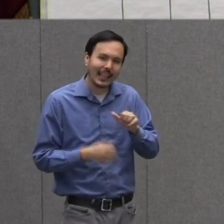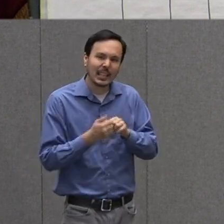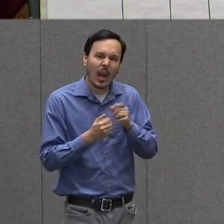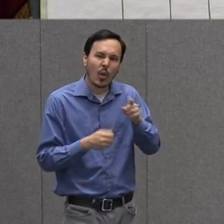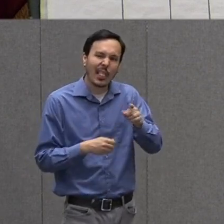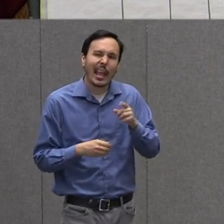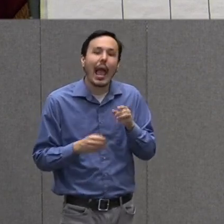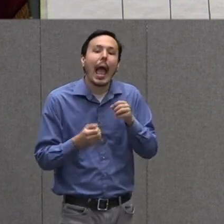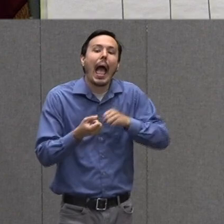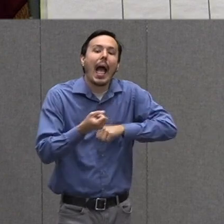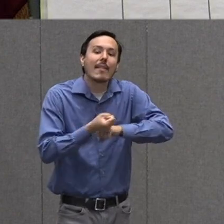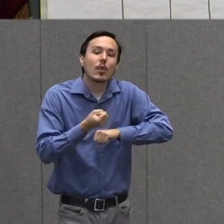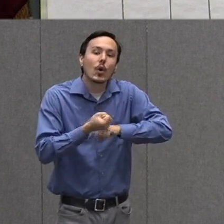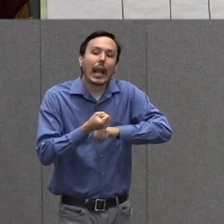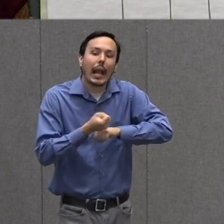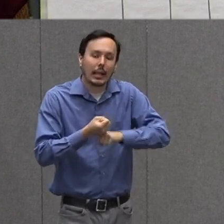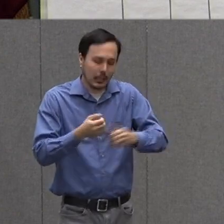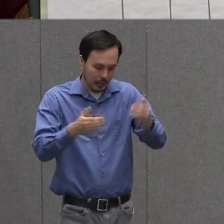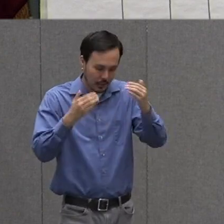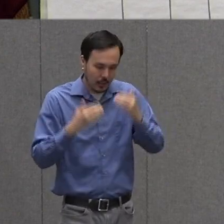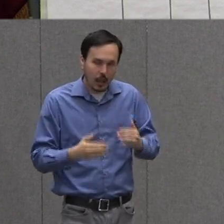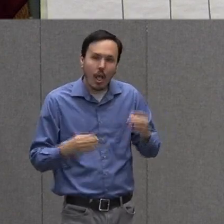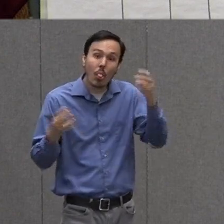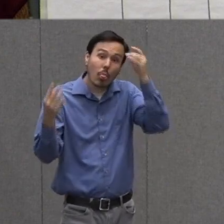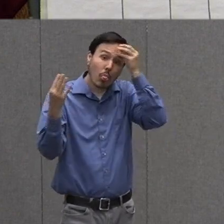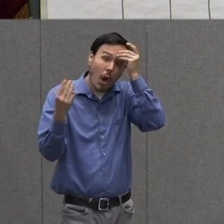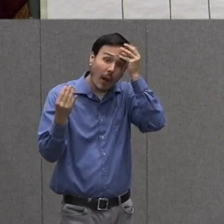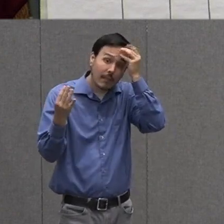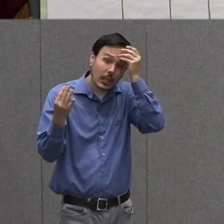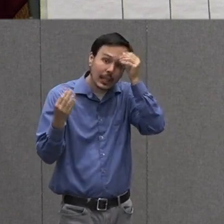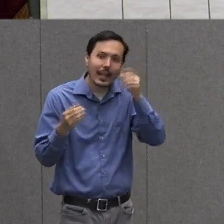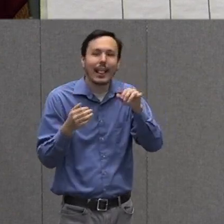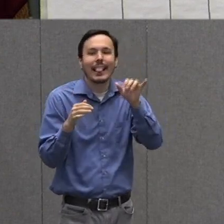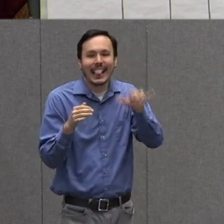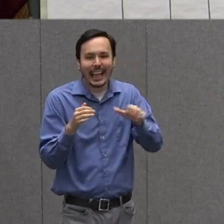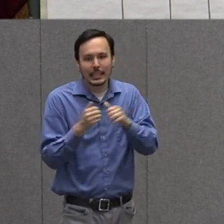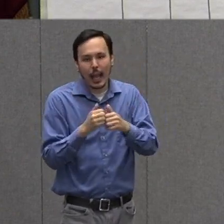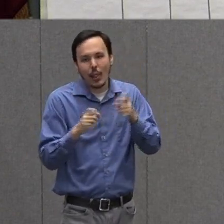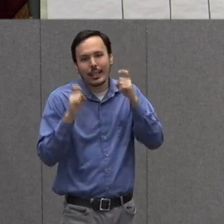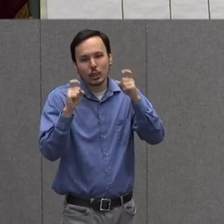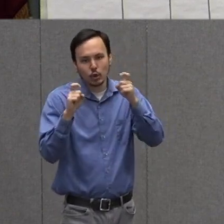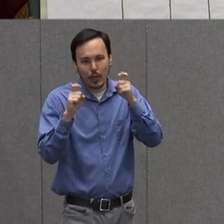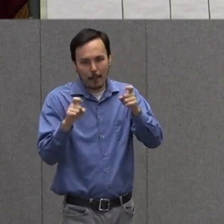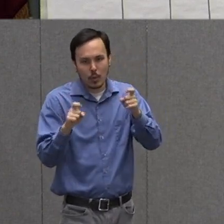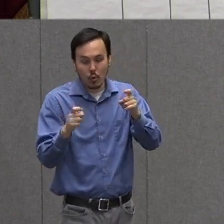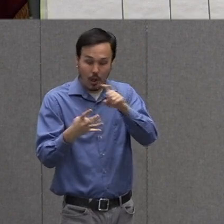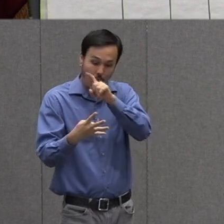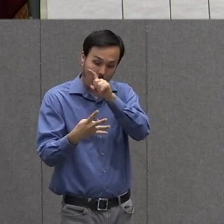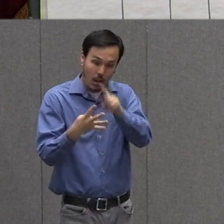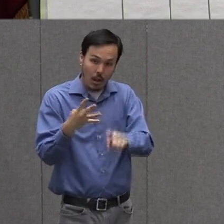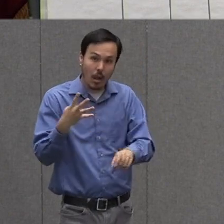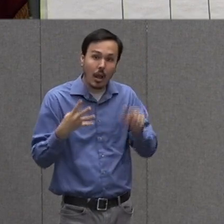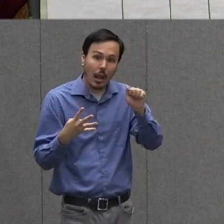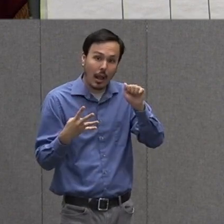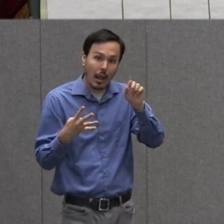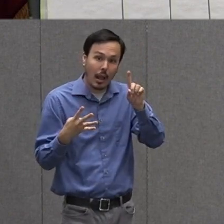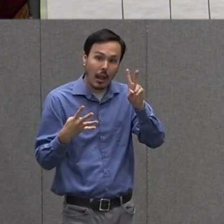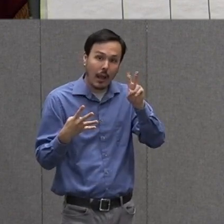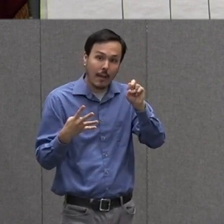and thoughtfully, that's how they contribute. I'm going to write those adverbs onto our chart.